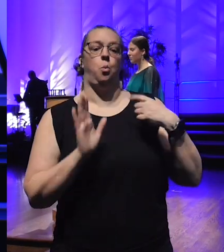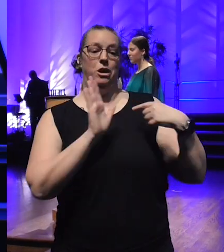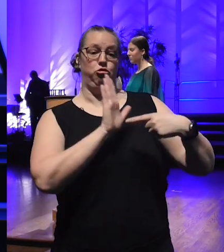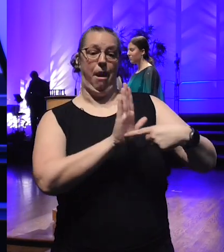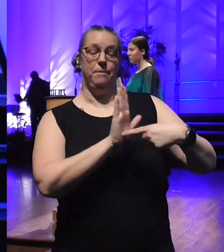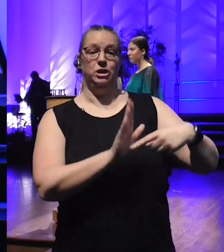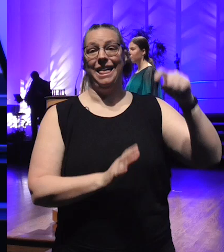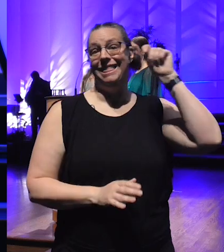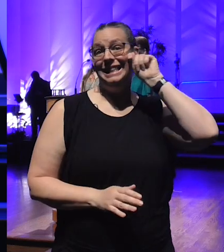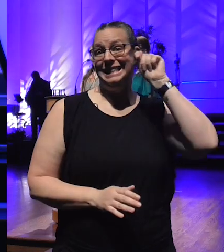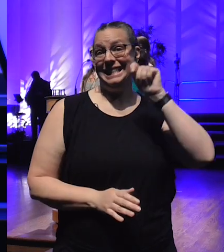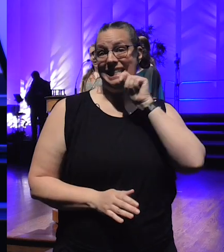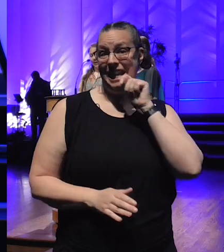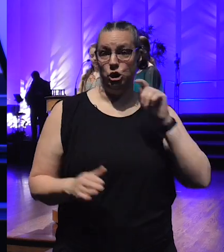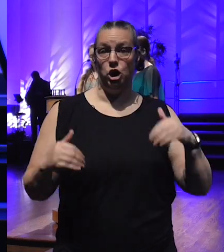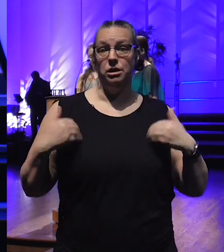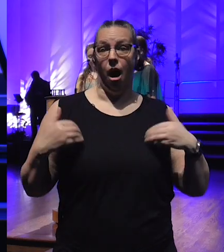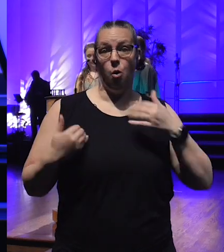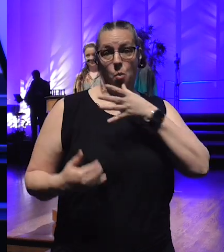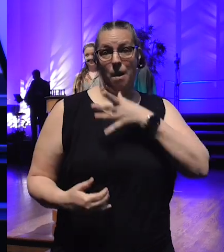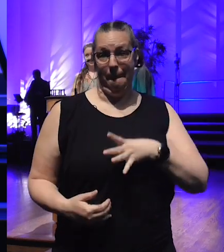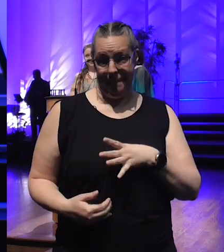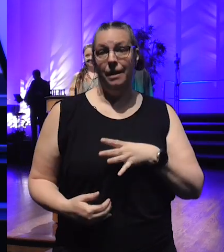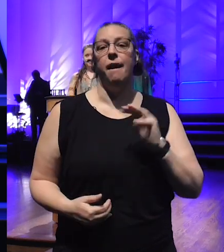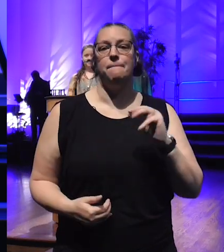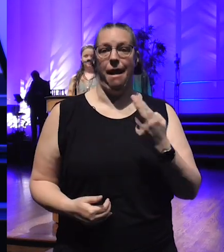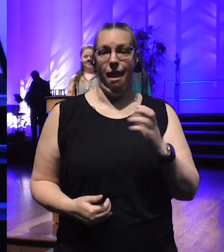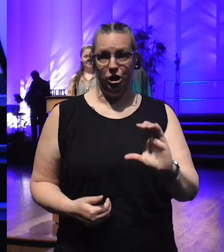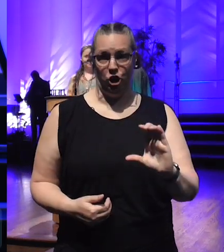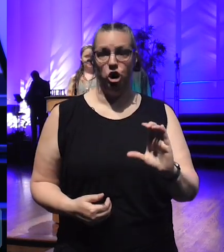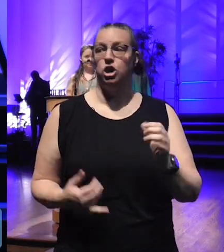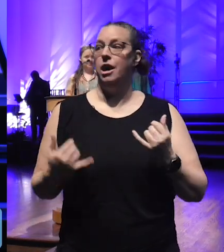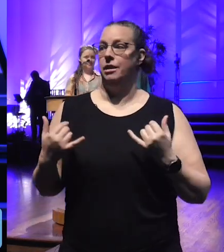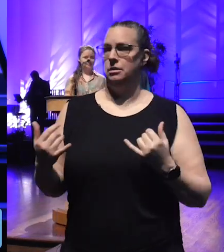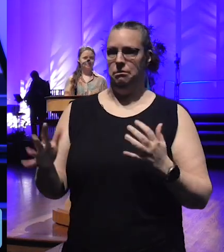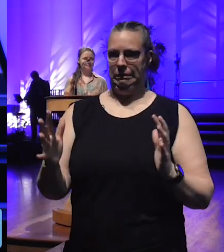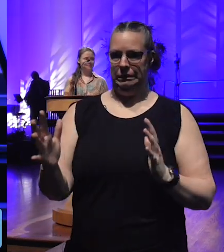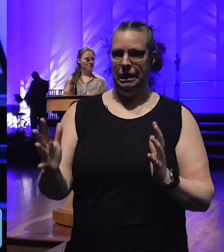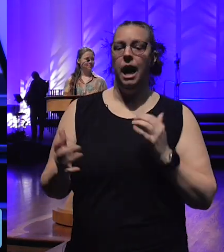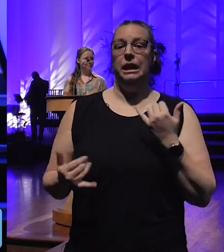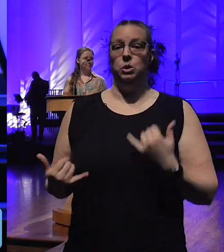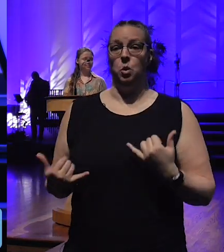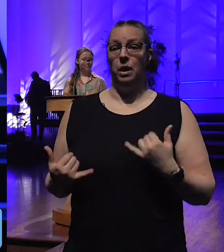the teenage young women of Mile High today we have a reading connected to the topic of the